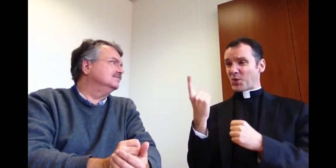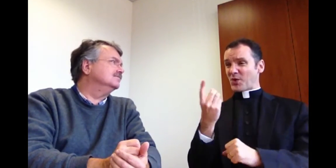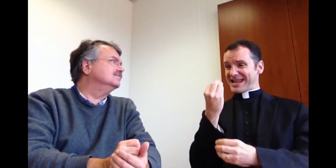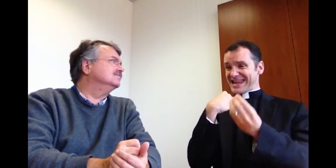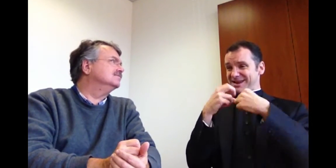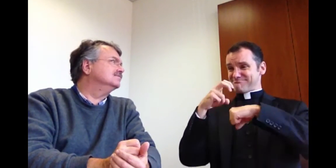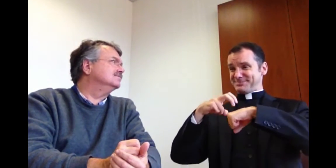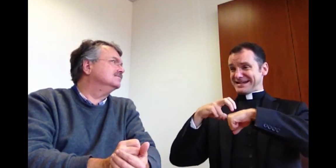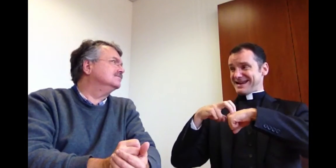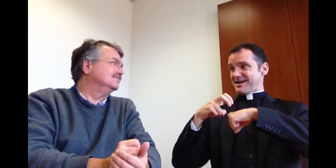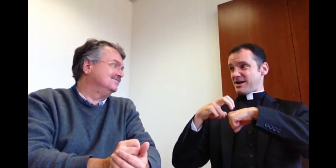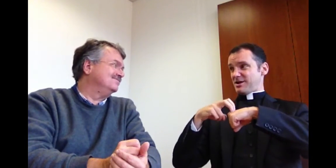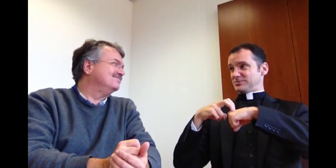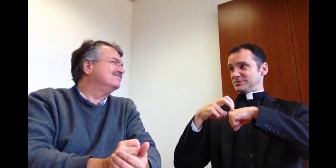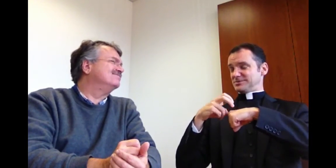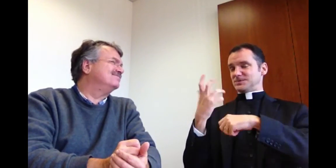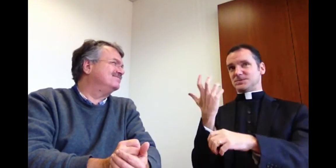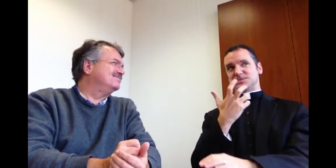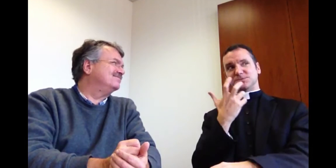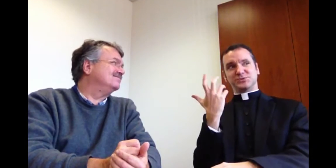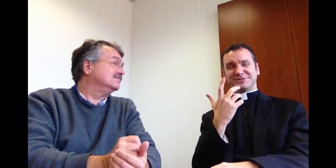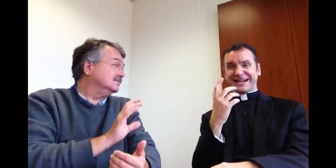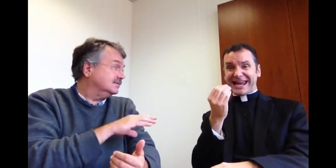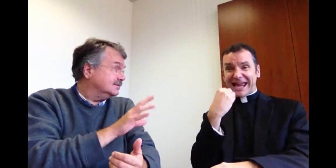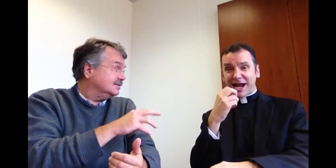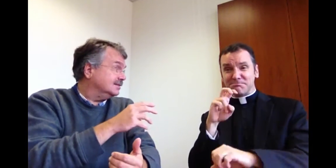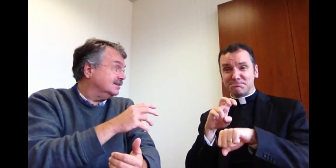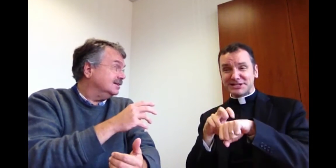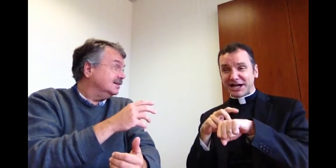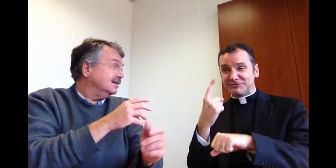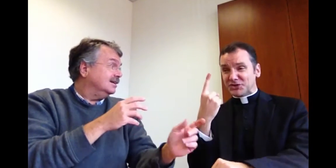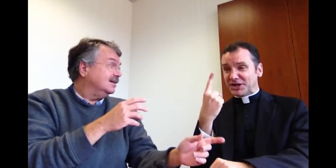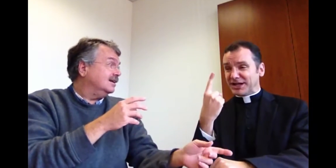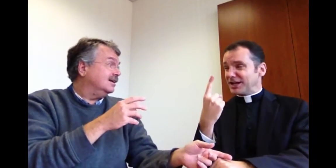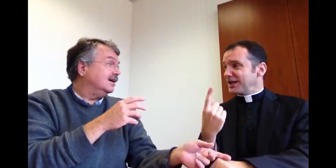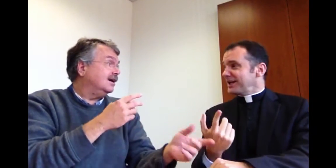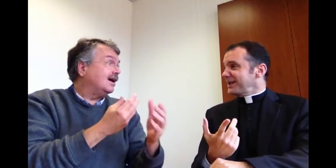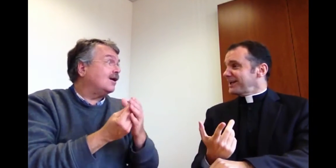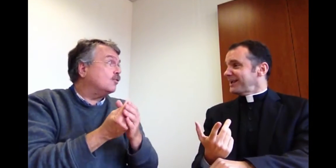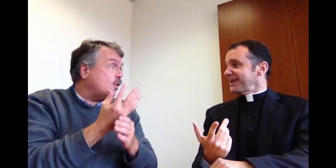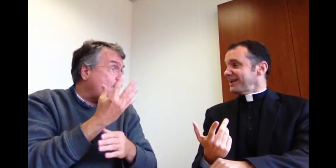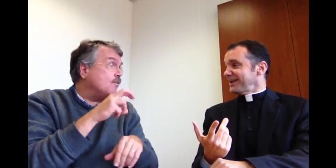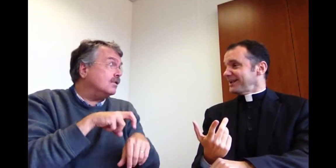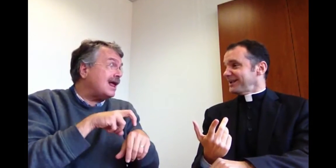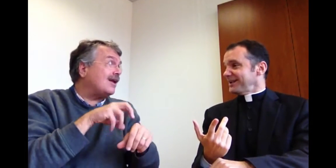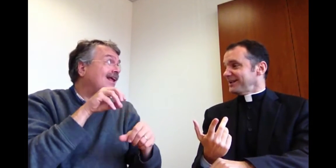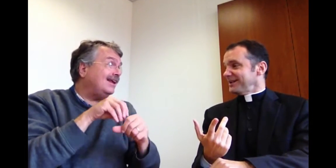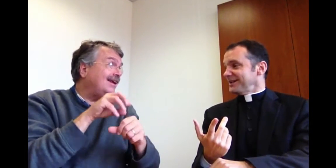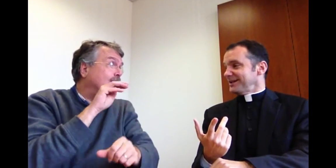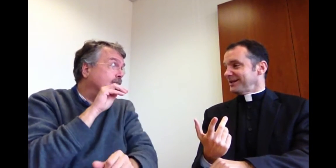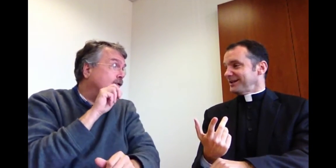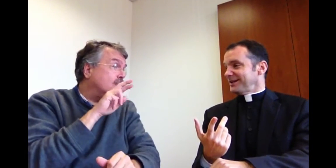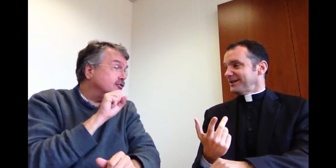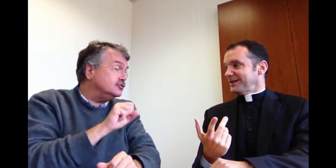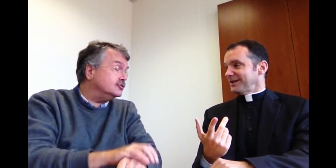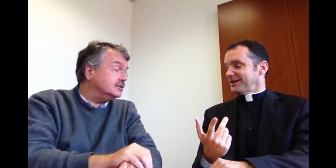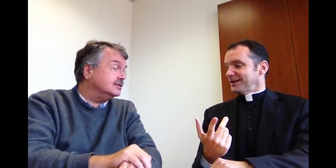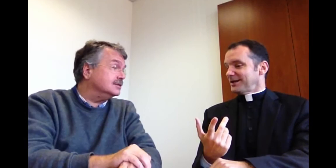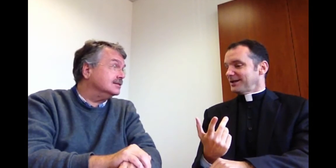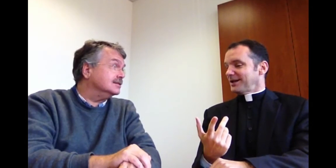especially eating potatoes as the only food source! Wow! He only ate potatoes!? He grew potatoes on Mars!